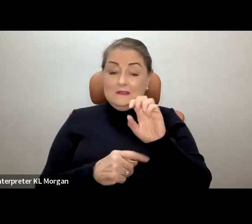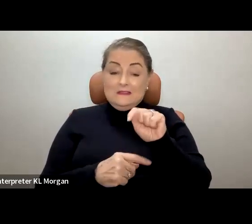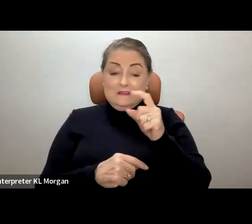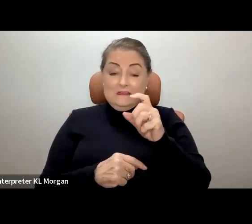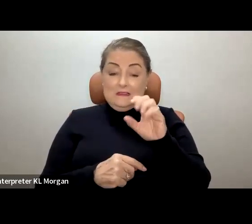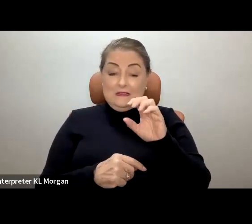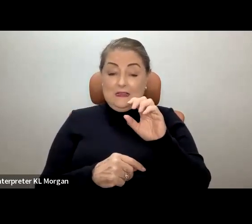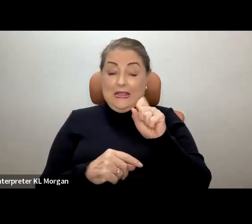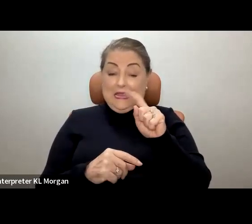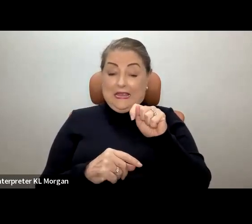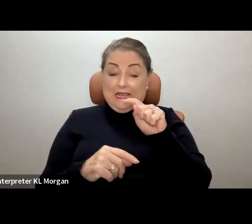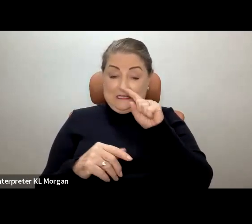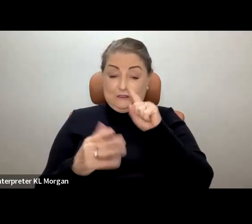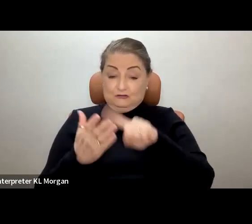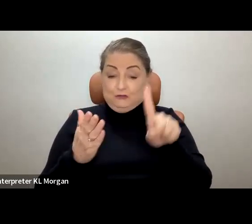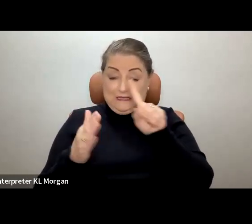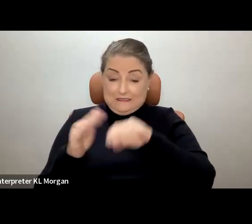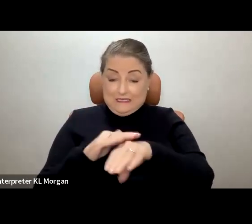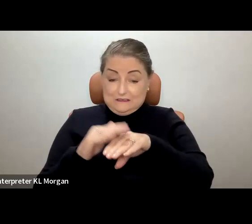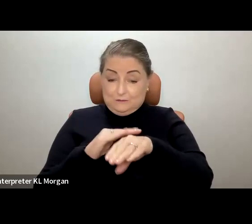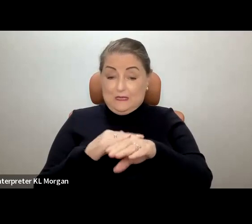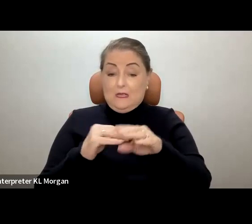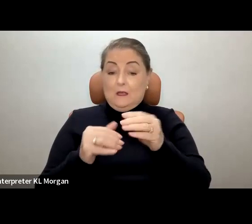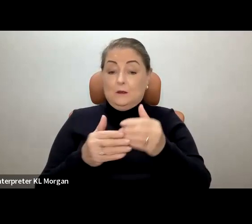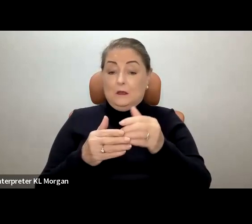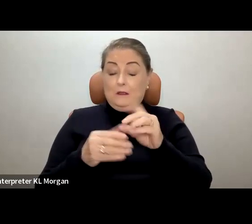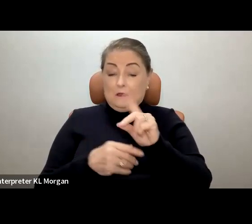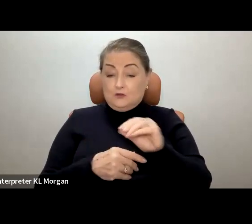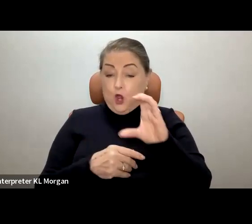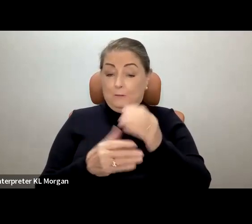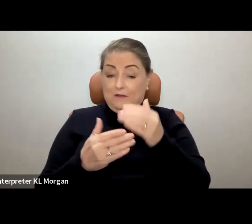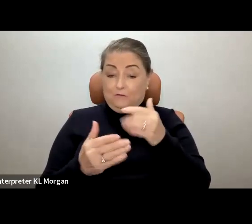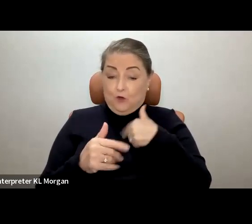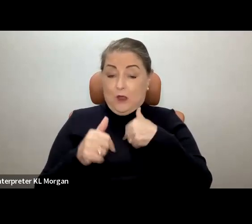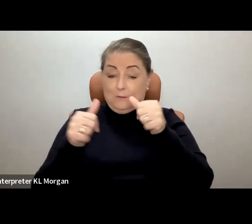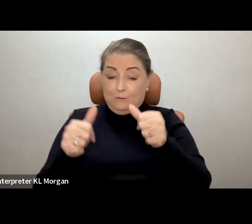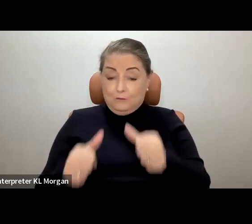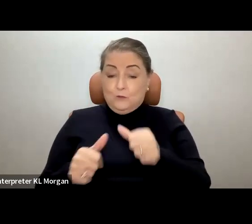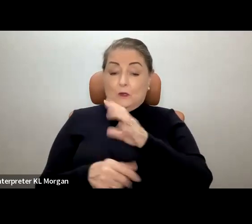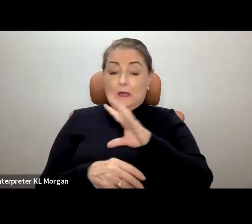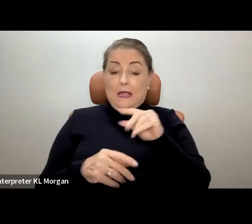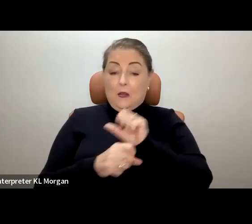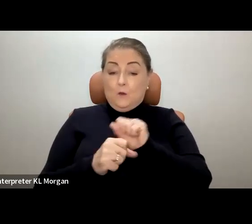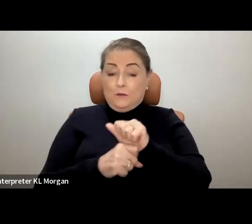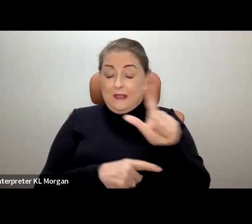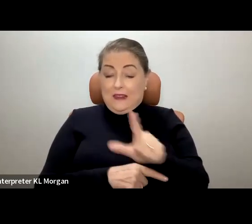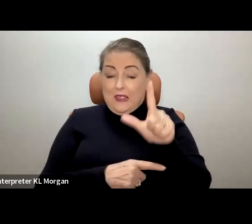before I post it. I also work with the library whenever I bring in materials for a course to make sure that the scans they